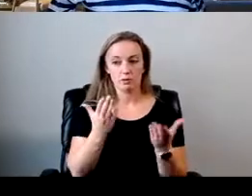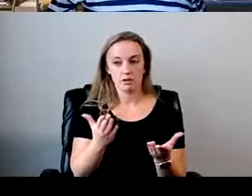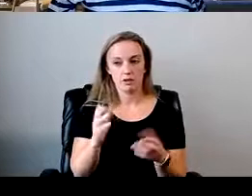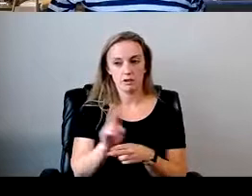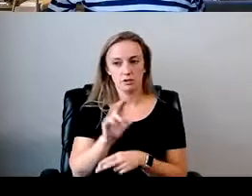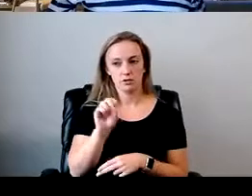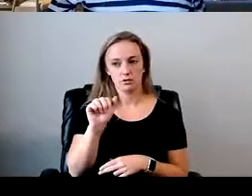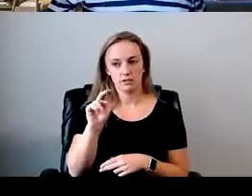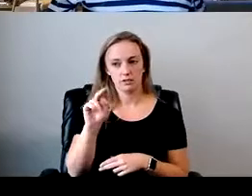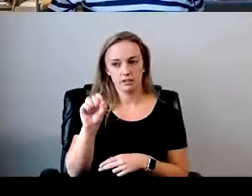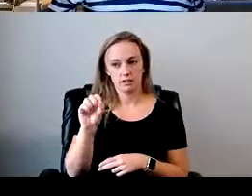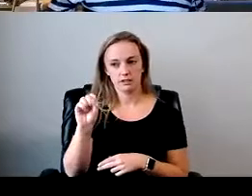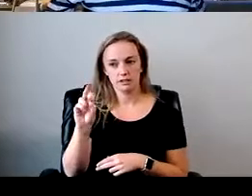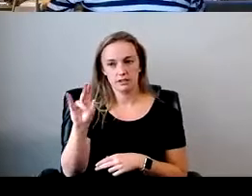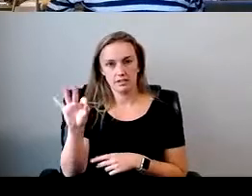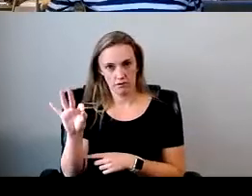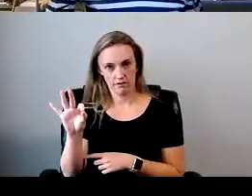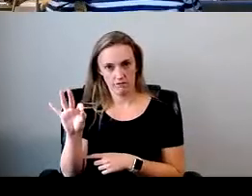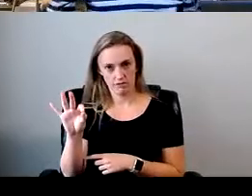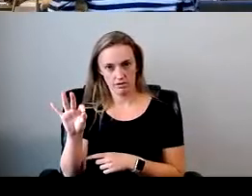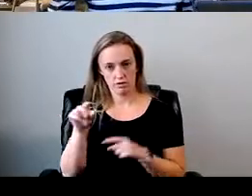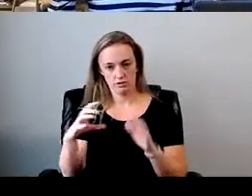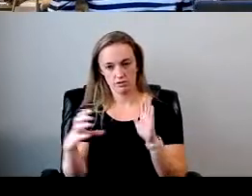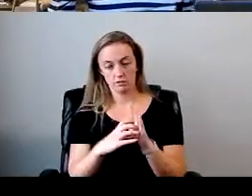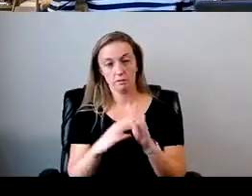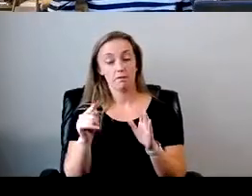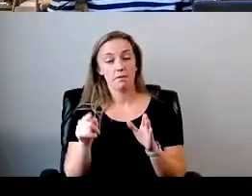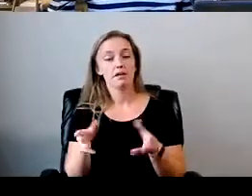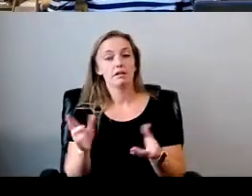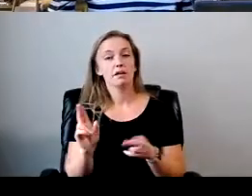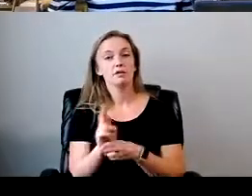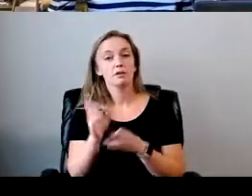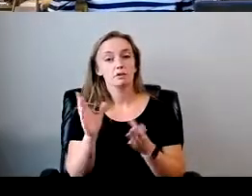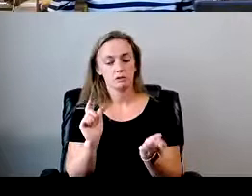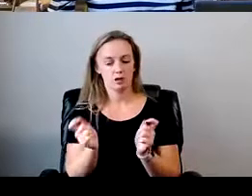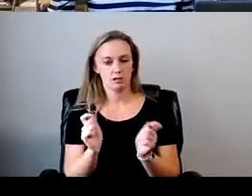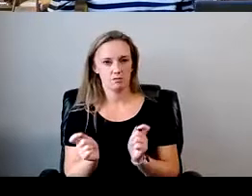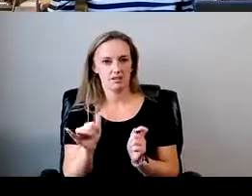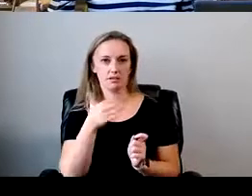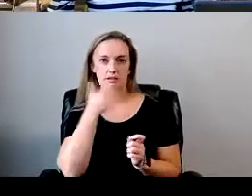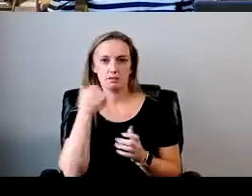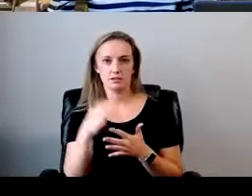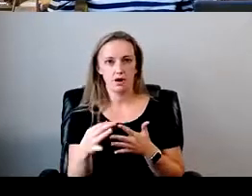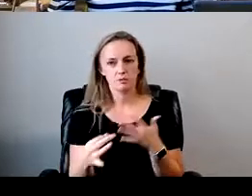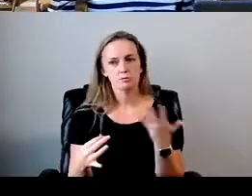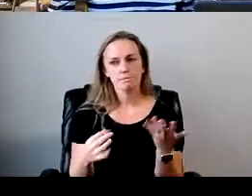However, allow the user again, to customize upon it is the best option. So what looks good to you? What's easiest for you